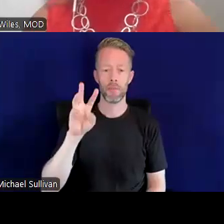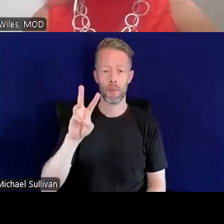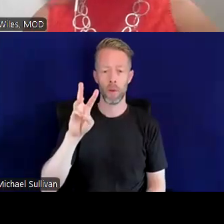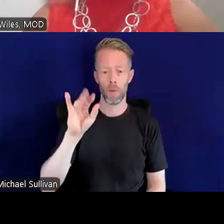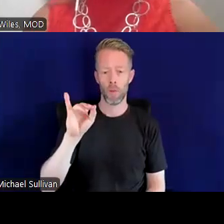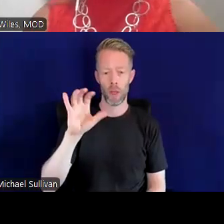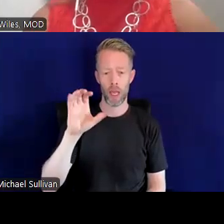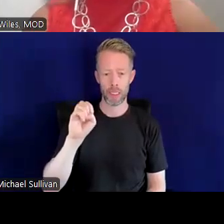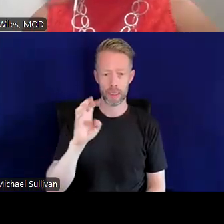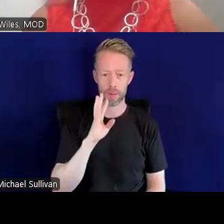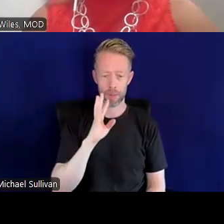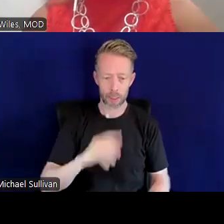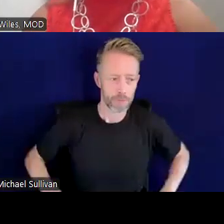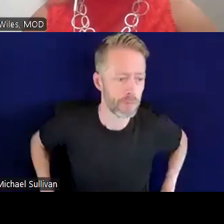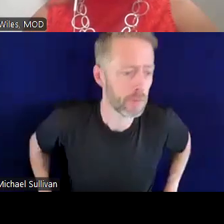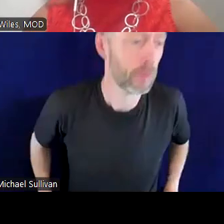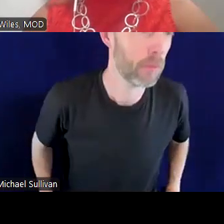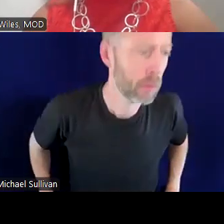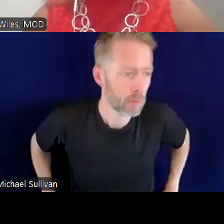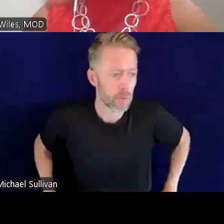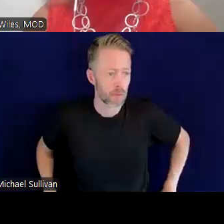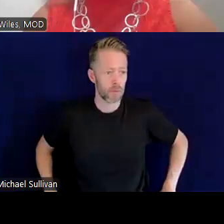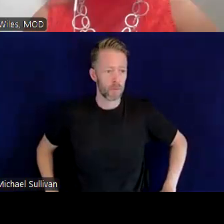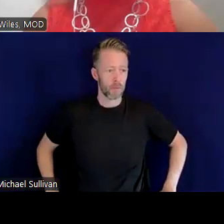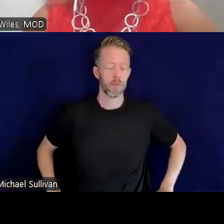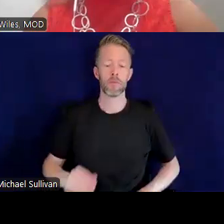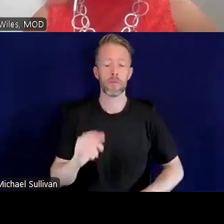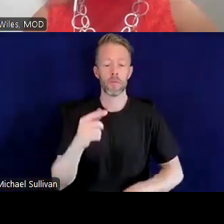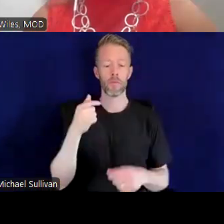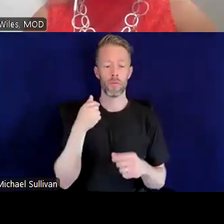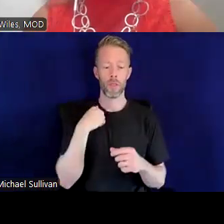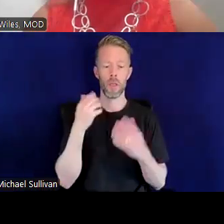line after Sarah again, it's Jim Wice. I think I'm going to take personal relationship with